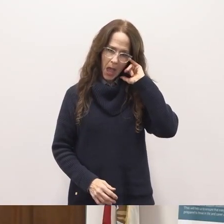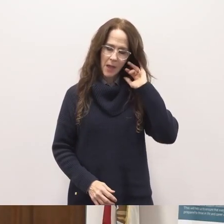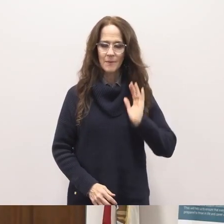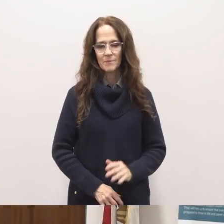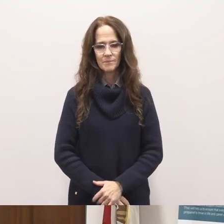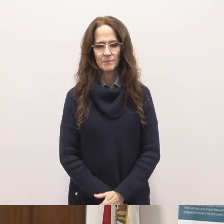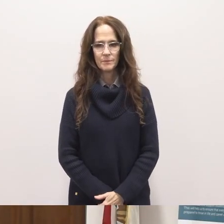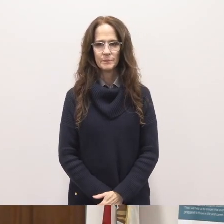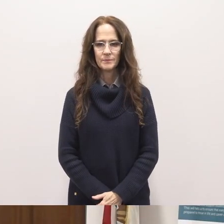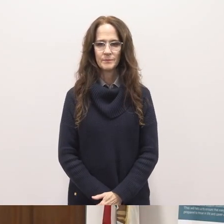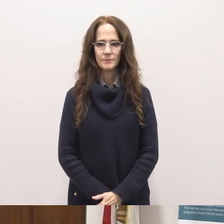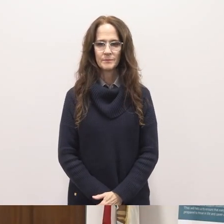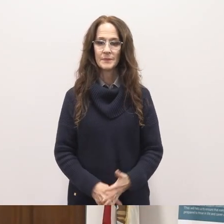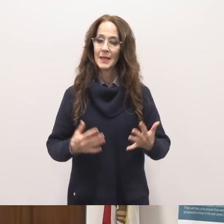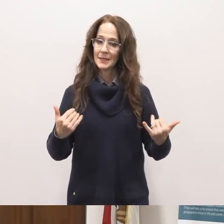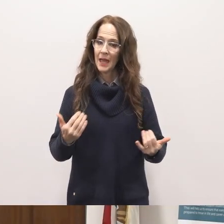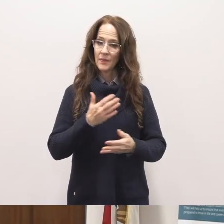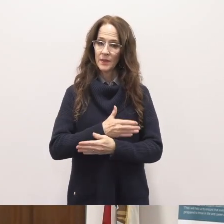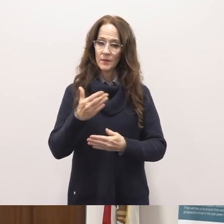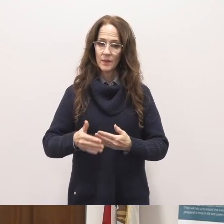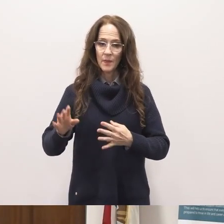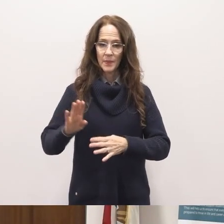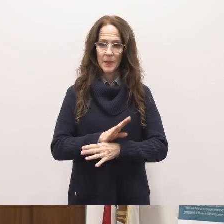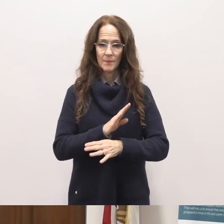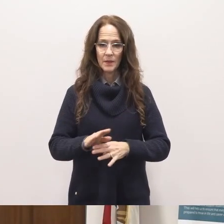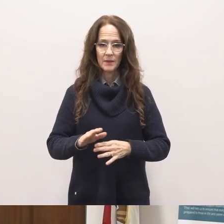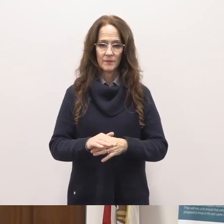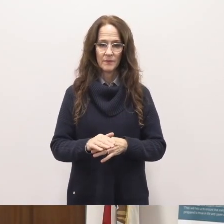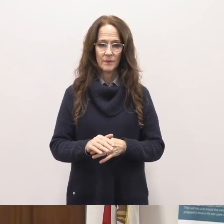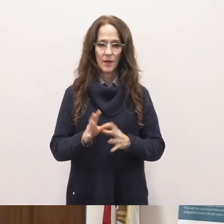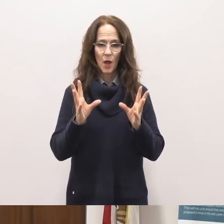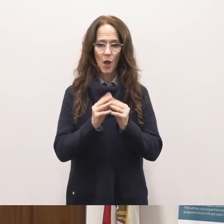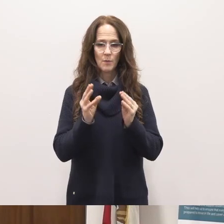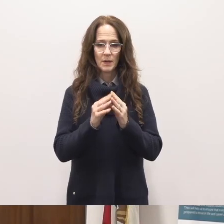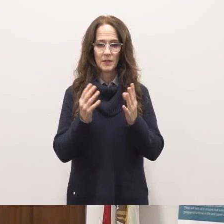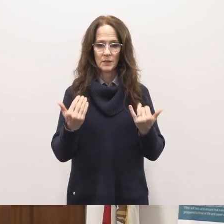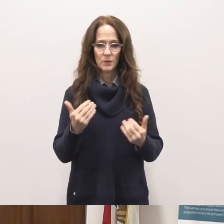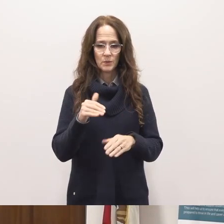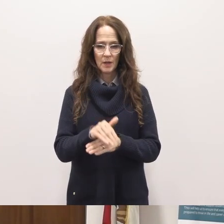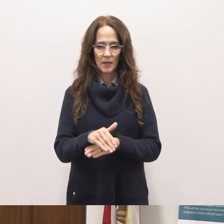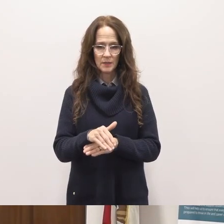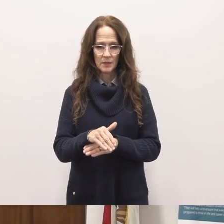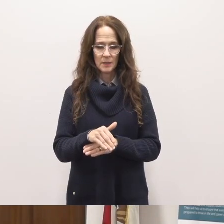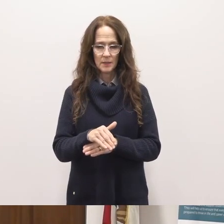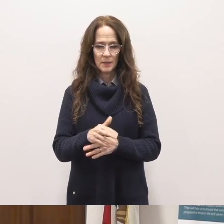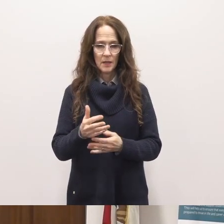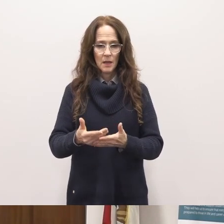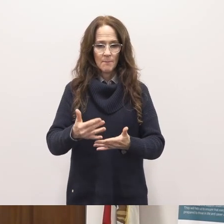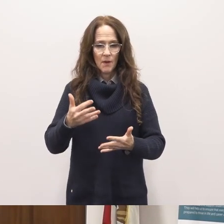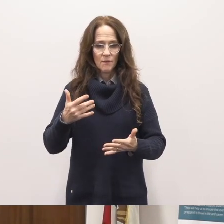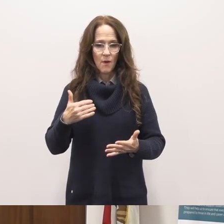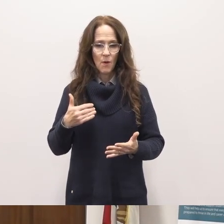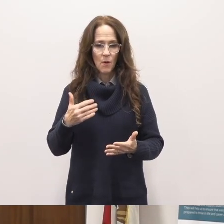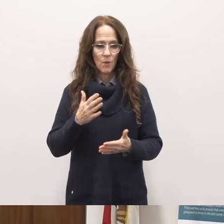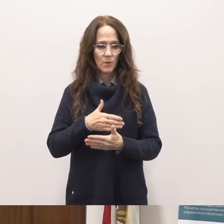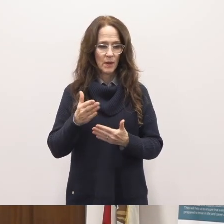Well, that concludes the business of our meeting tonight. But before we adjourn, two things.